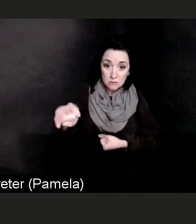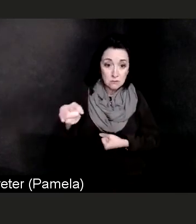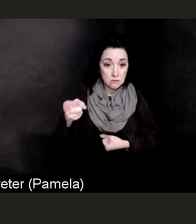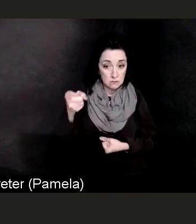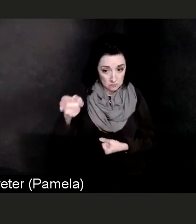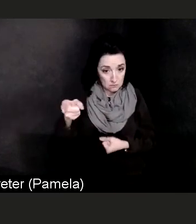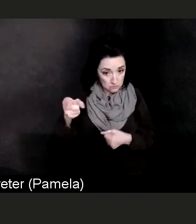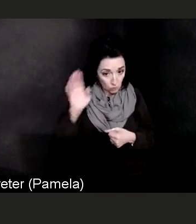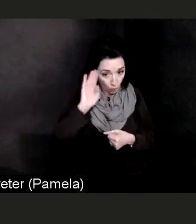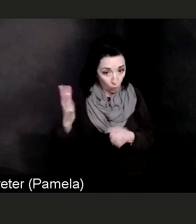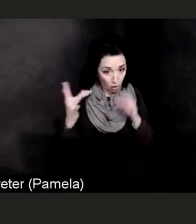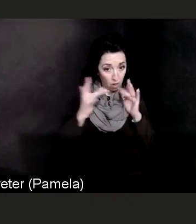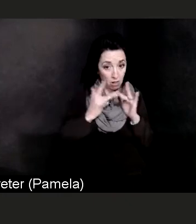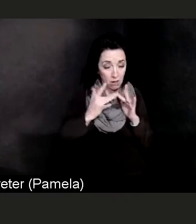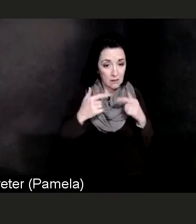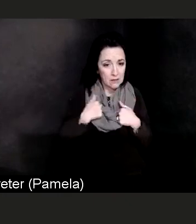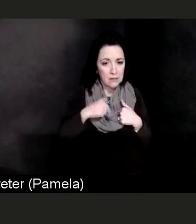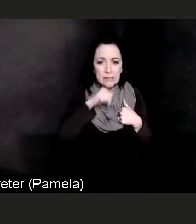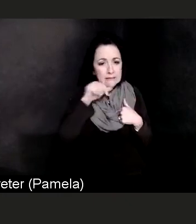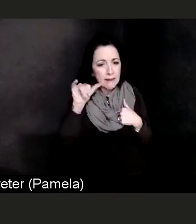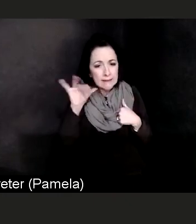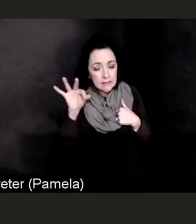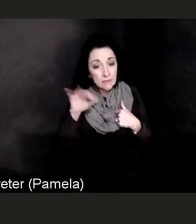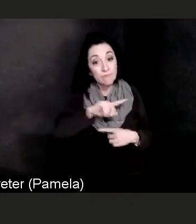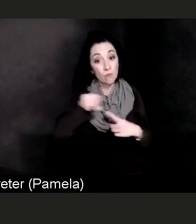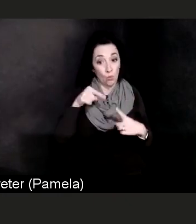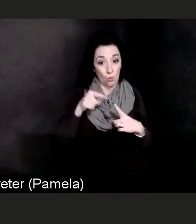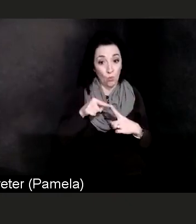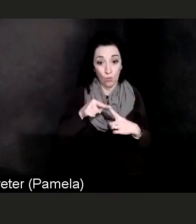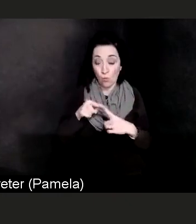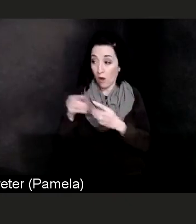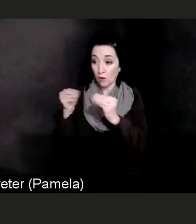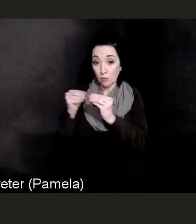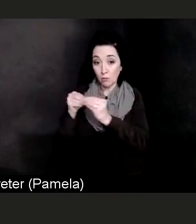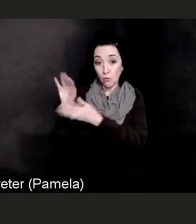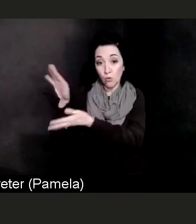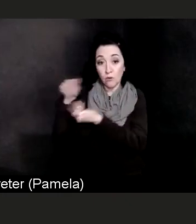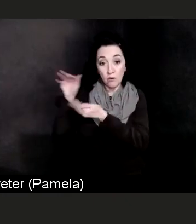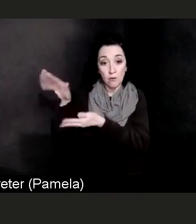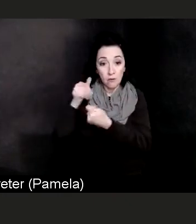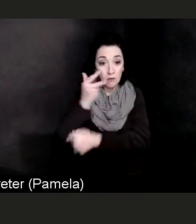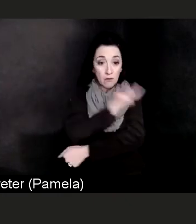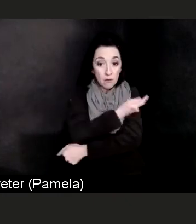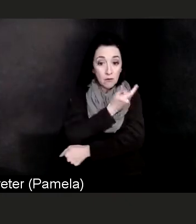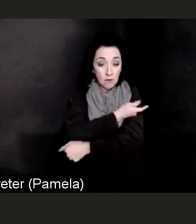it's when, when that vaccine dose, dosages are available for us to distribute.